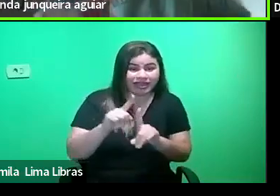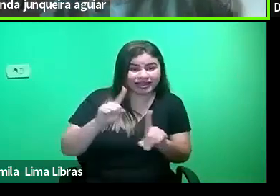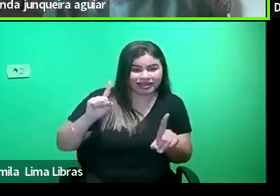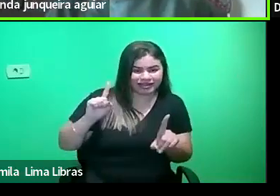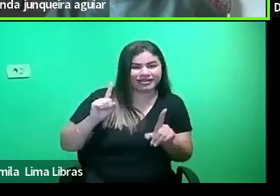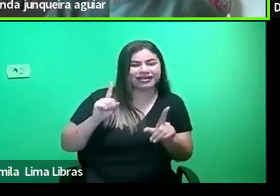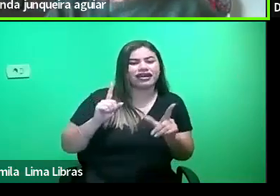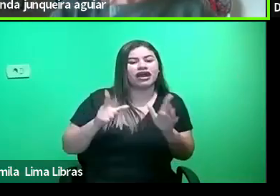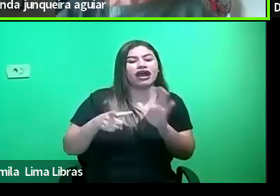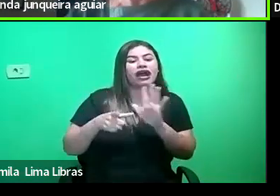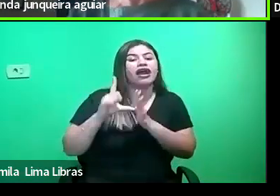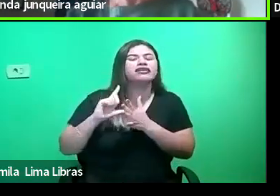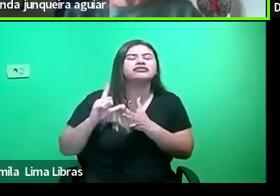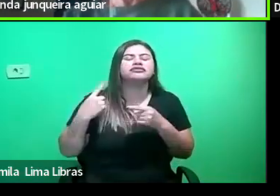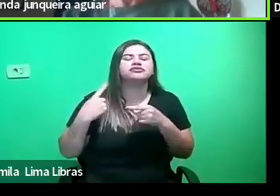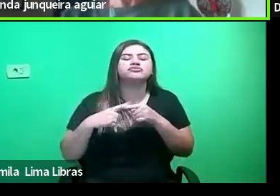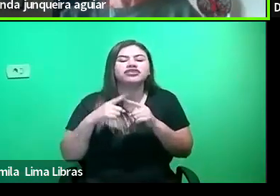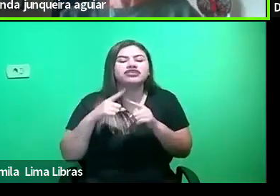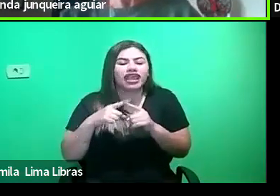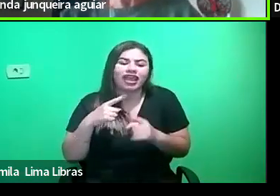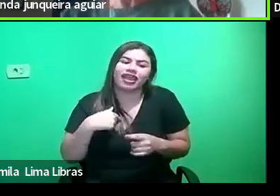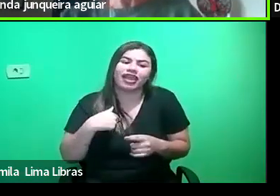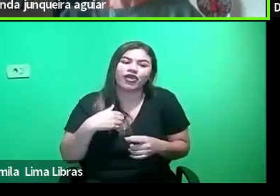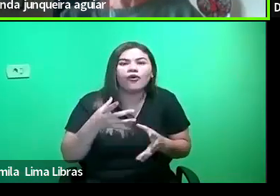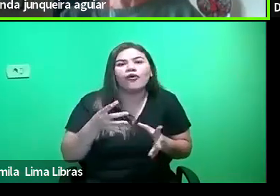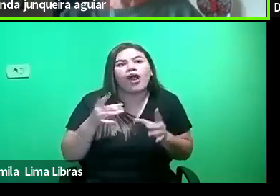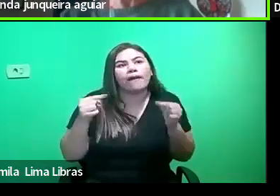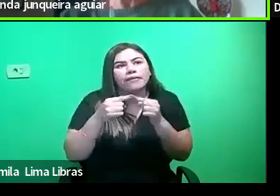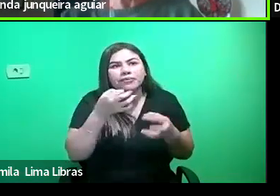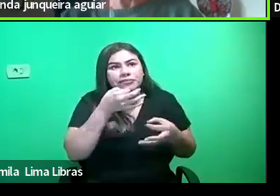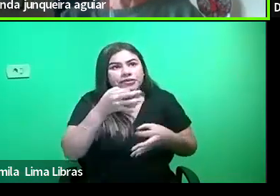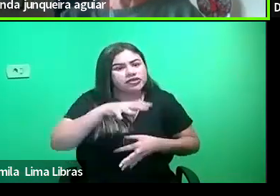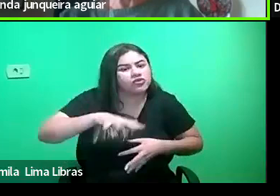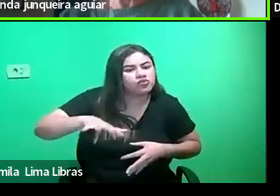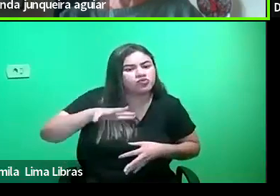Msuashki, *lang*